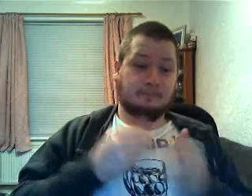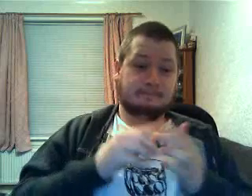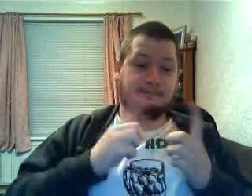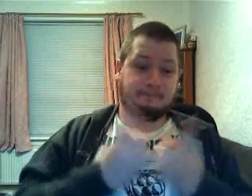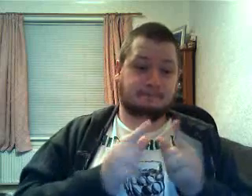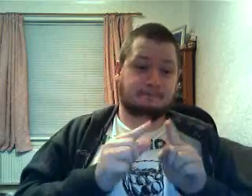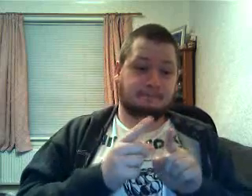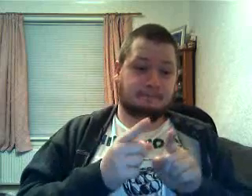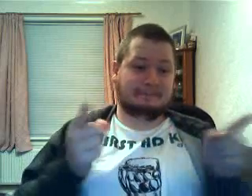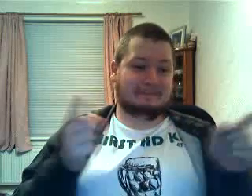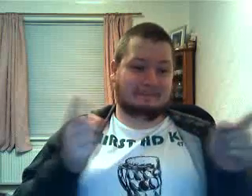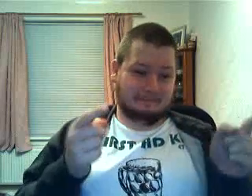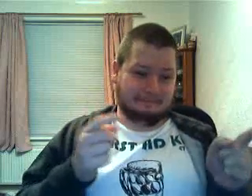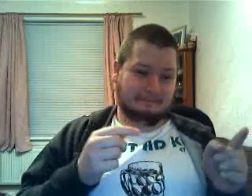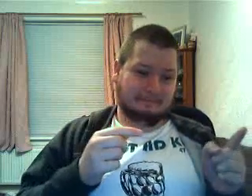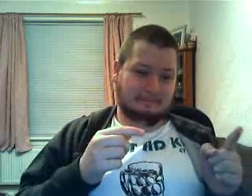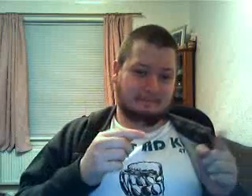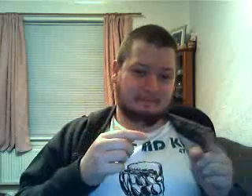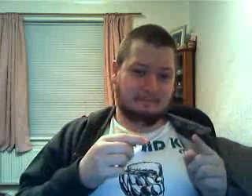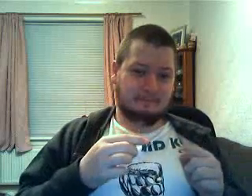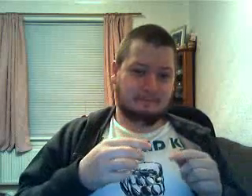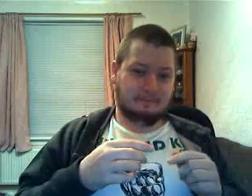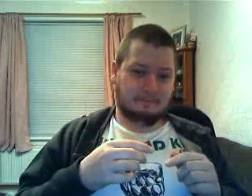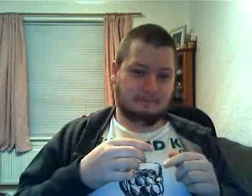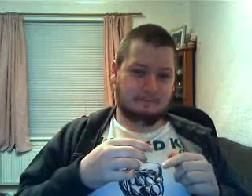buy something different, eh?